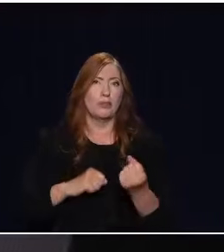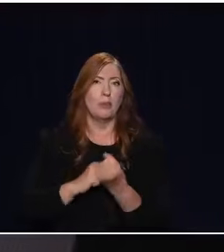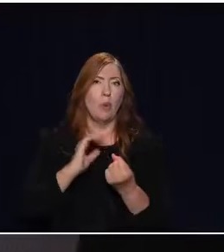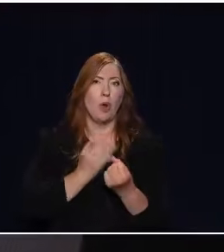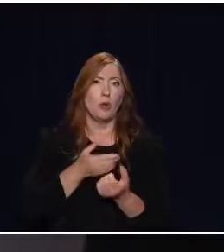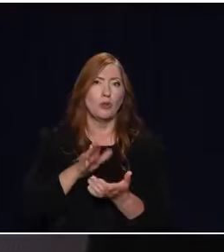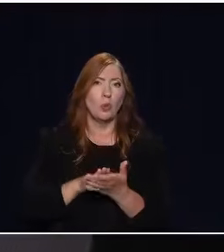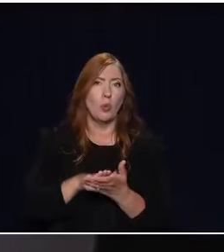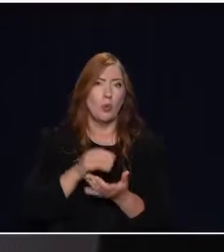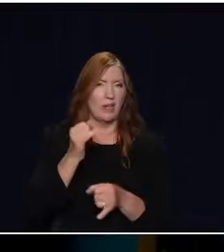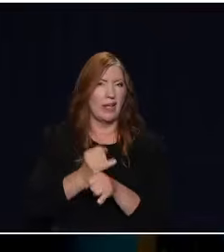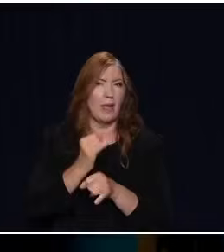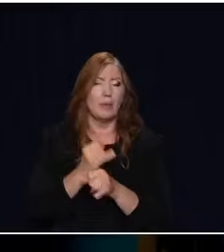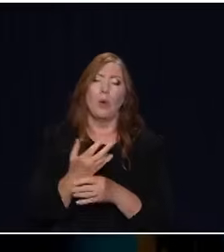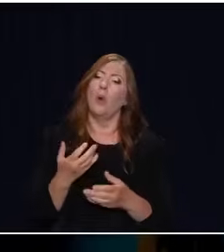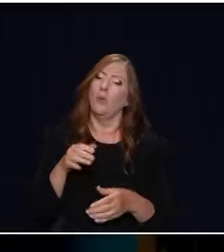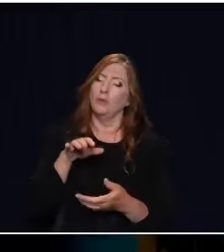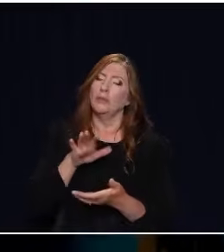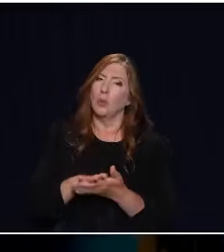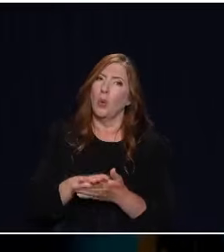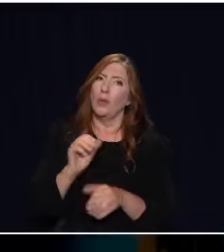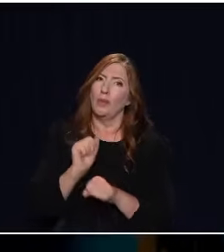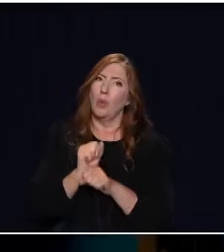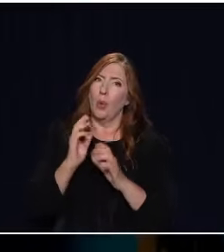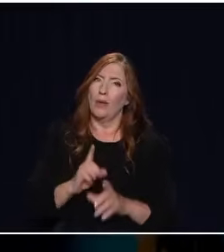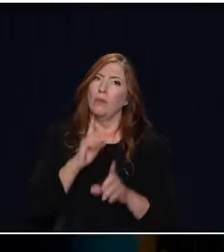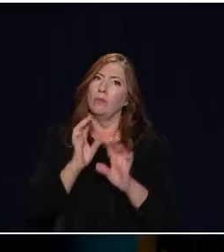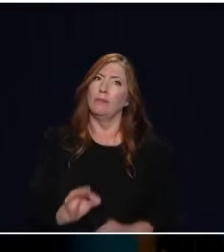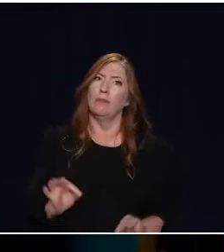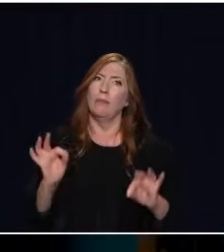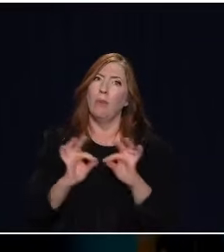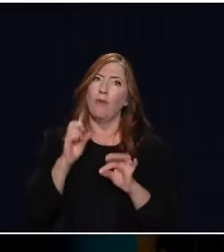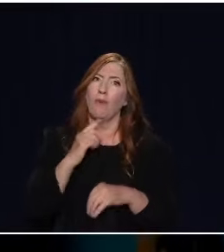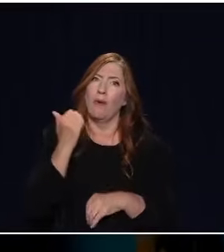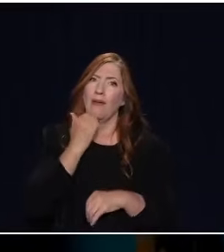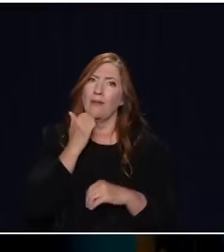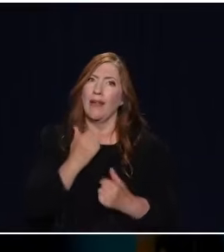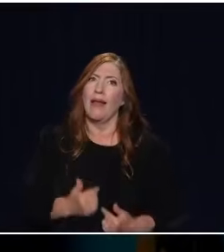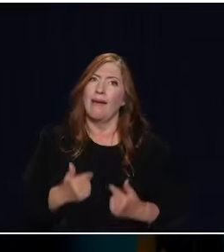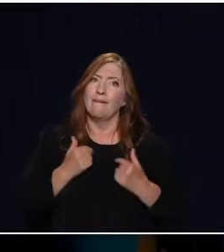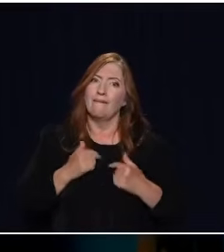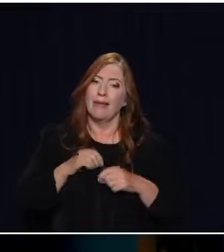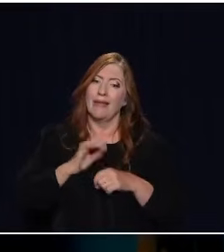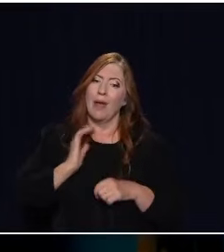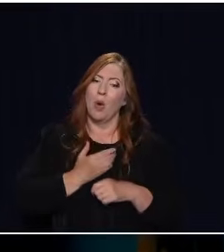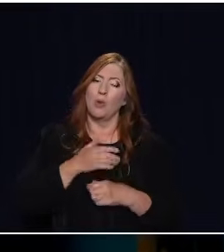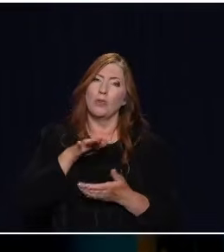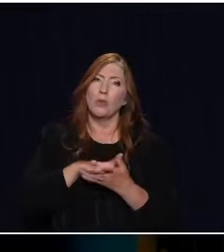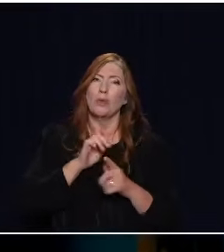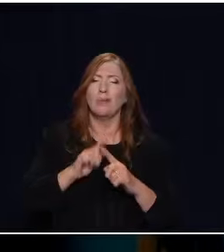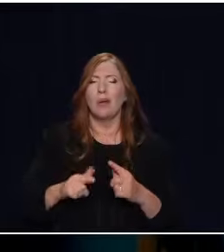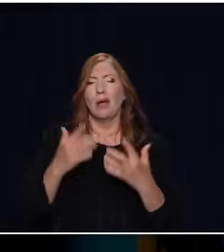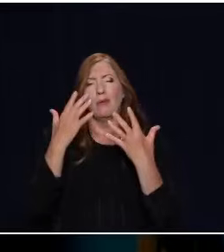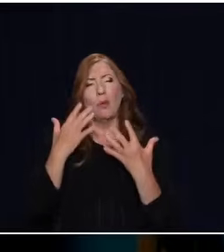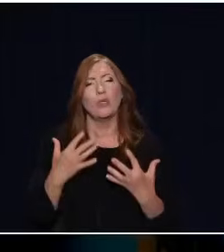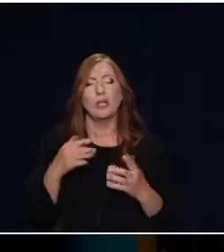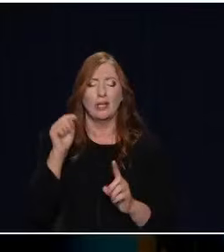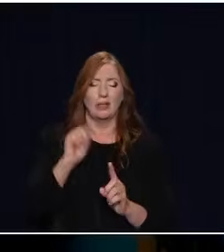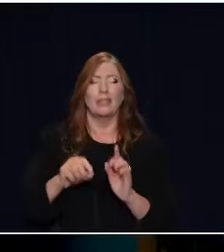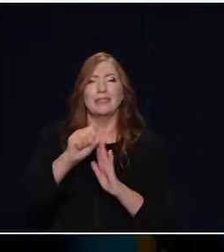THOSE POSITIONS OF SOCIAL WORKERS, COUNSELORS AND SCHOOL RESOURCE OFFICERS?